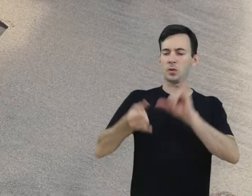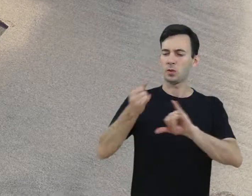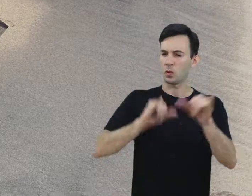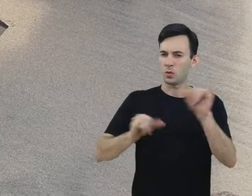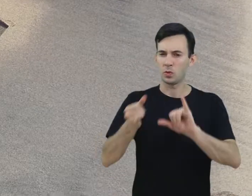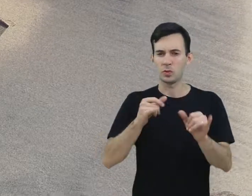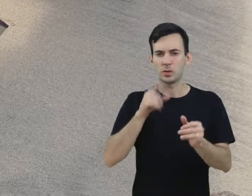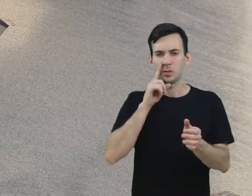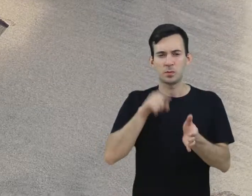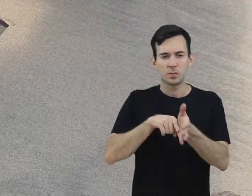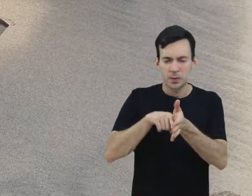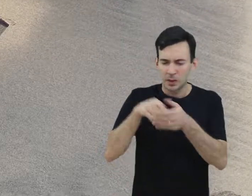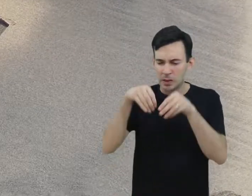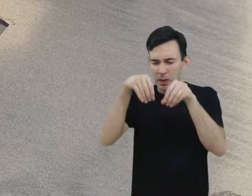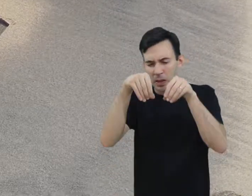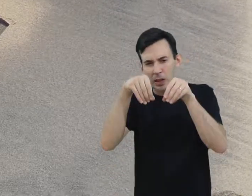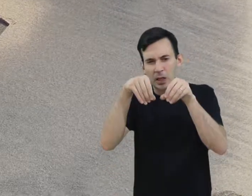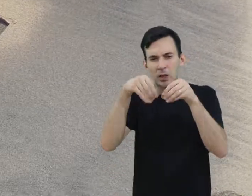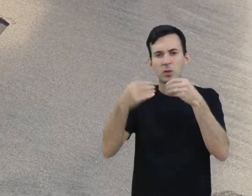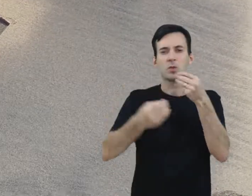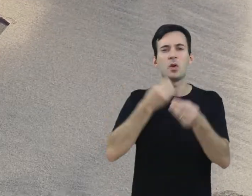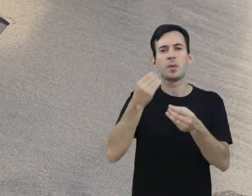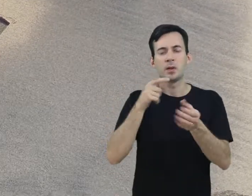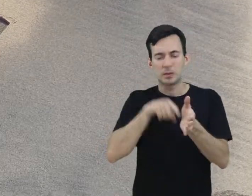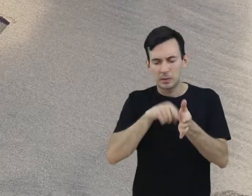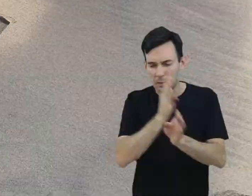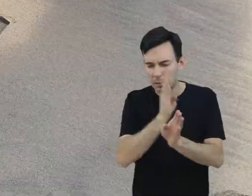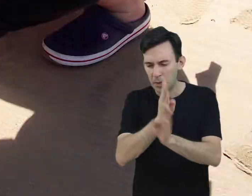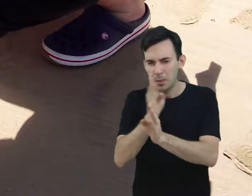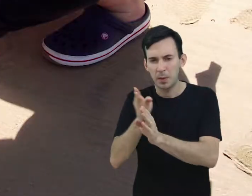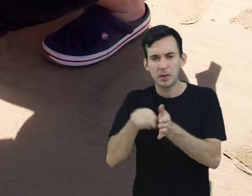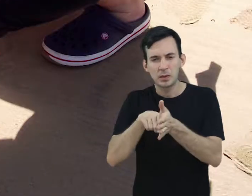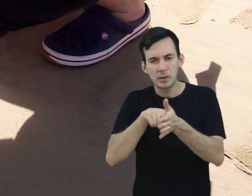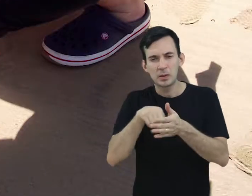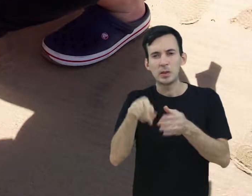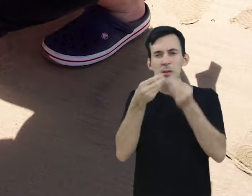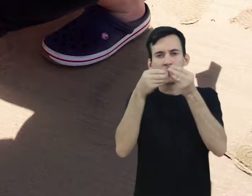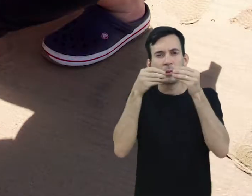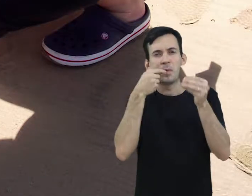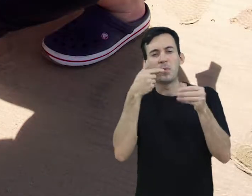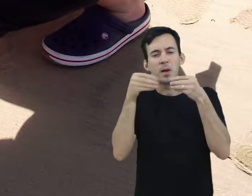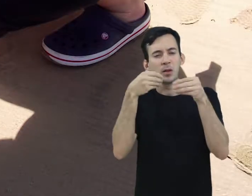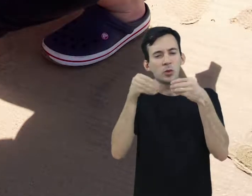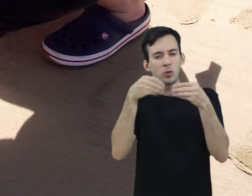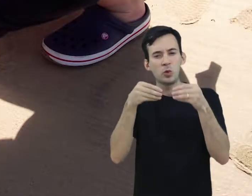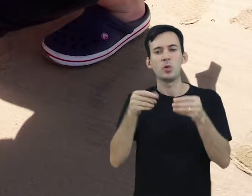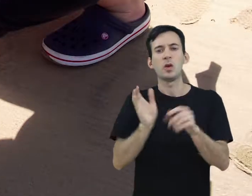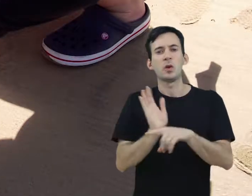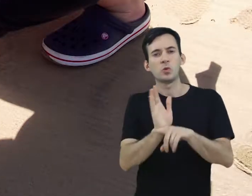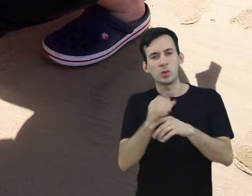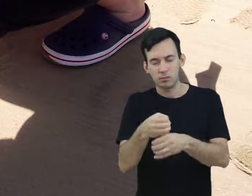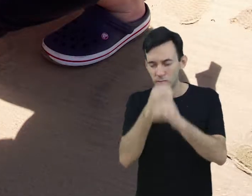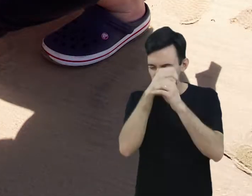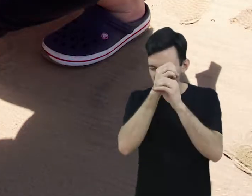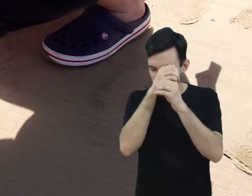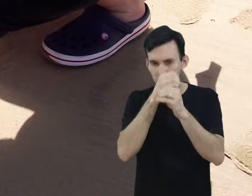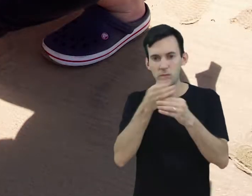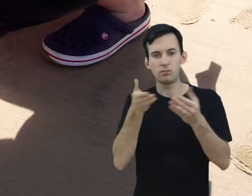When we take it to the laboraroty, we sieve the sand – its where we are able to identify